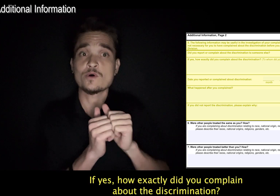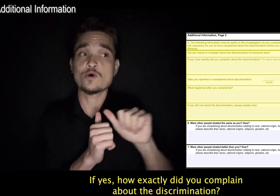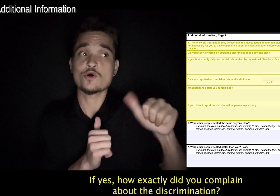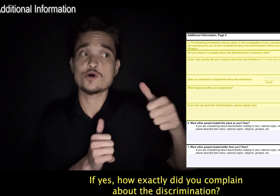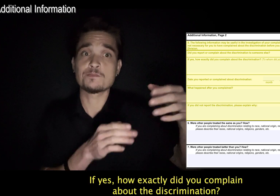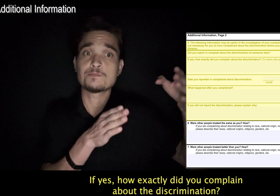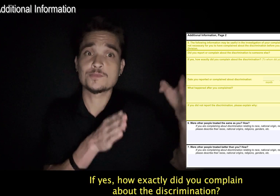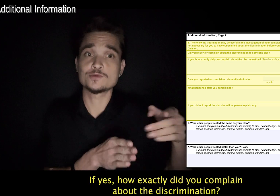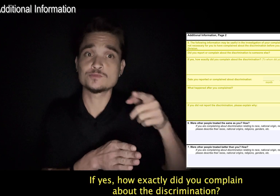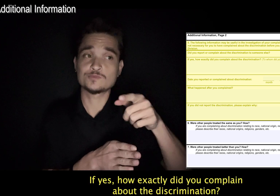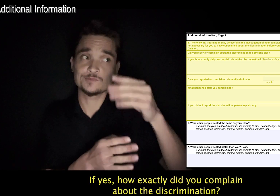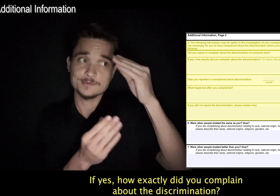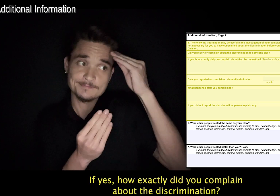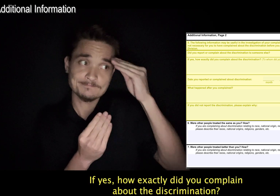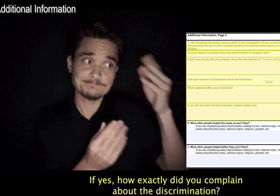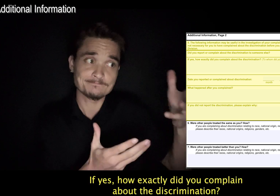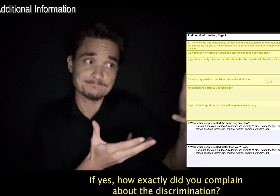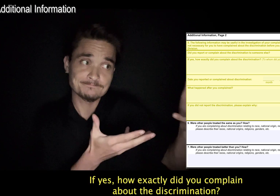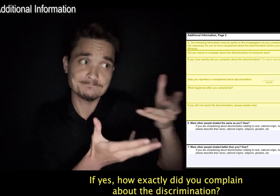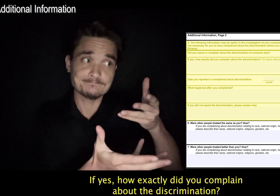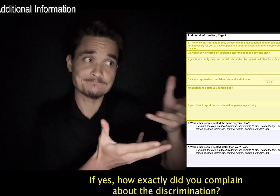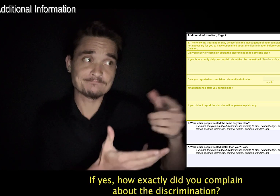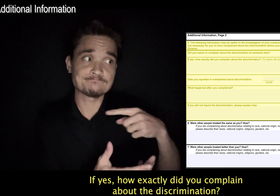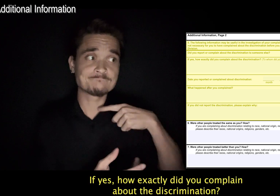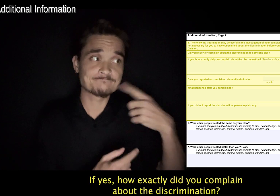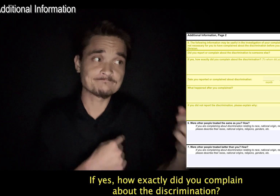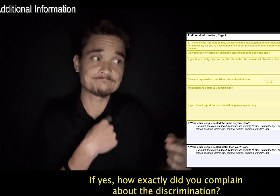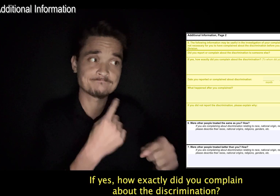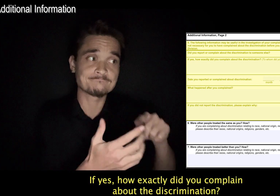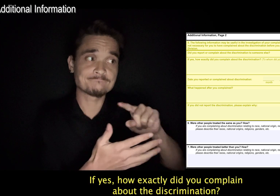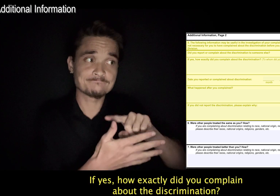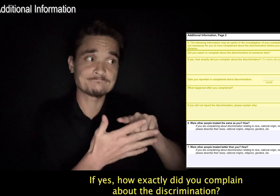If yes, how exactly did you complain about the discrimination?